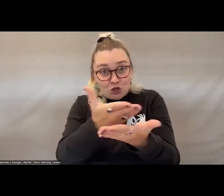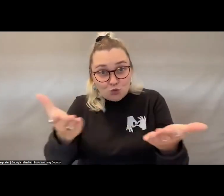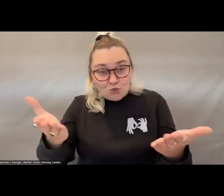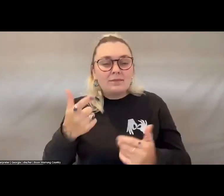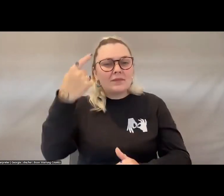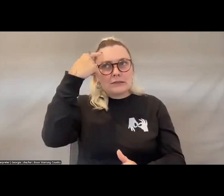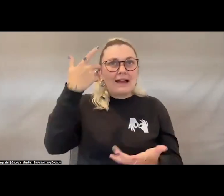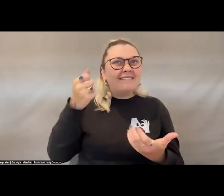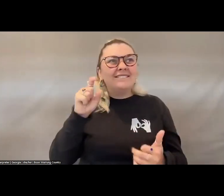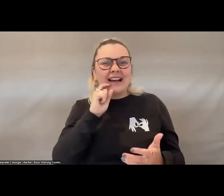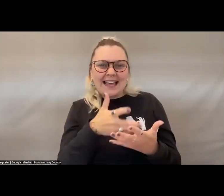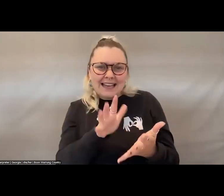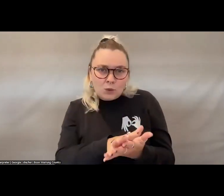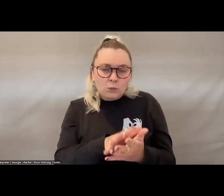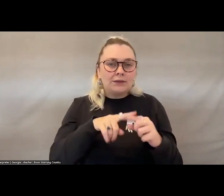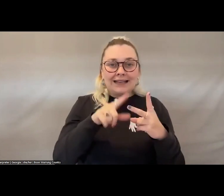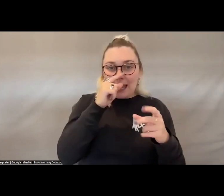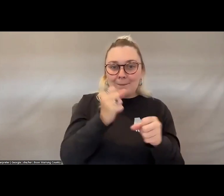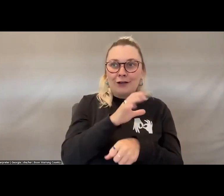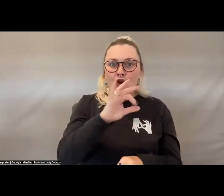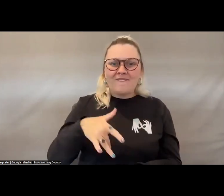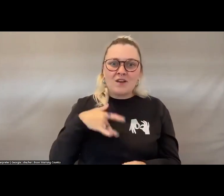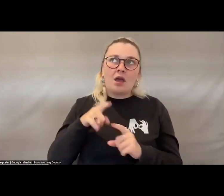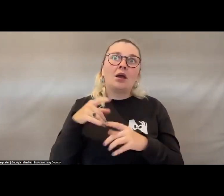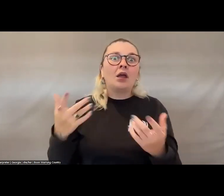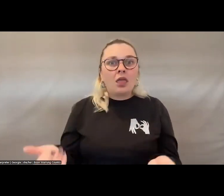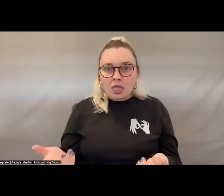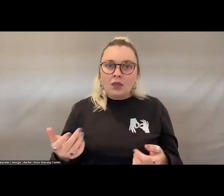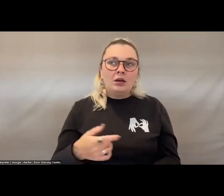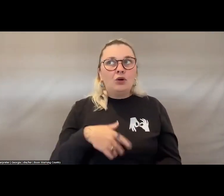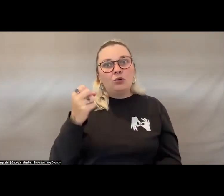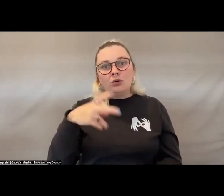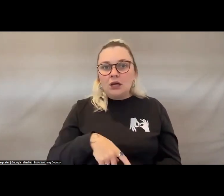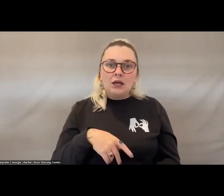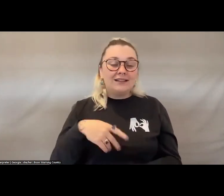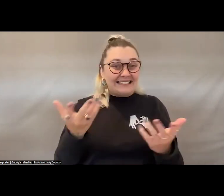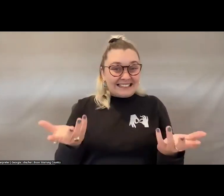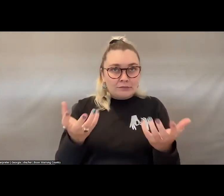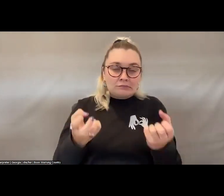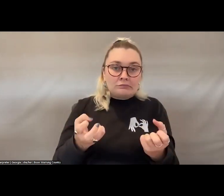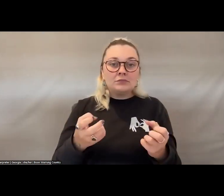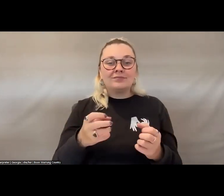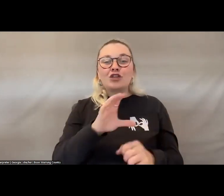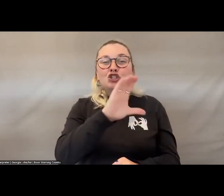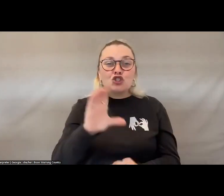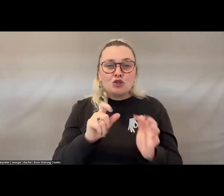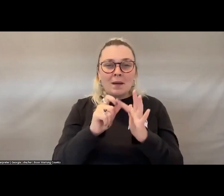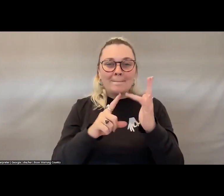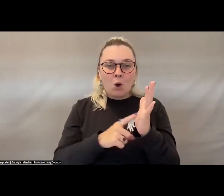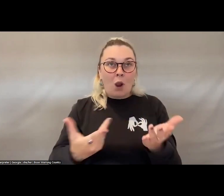fun ways of doing it, how can I make you not feel like a drag. Zoom polls give me so much anxiety,